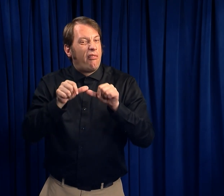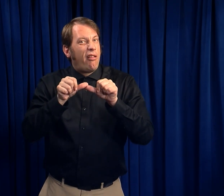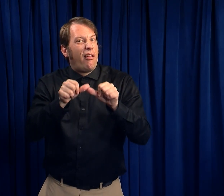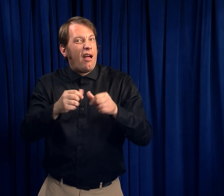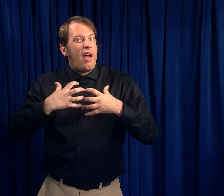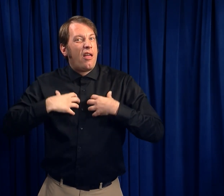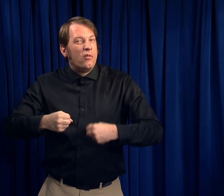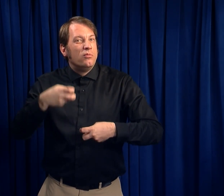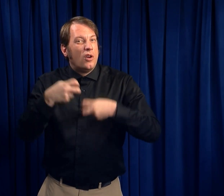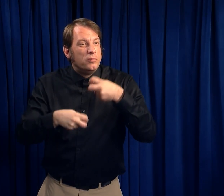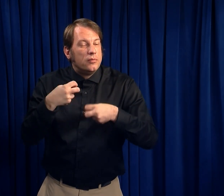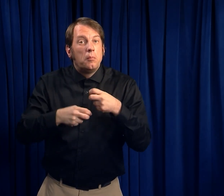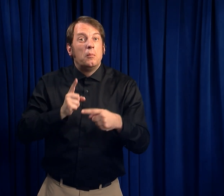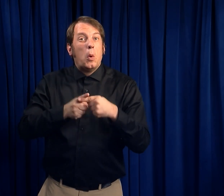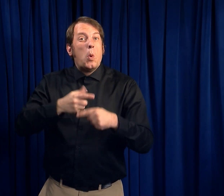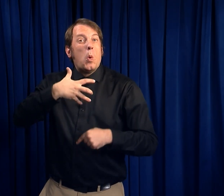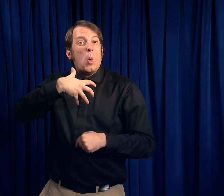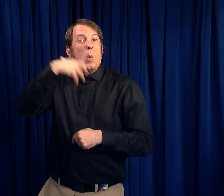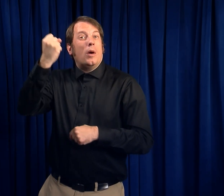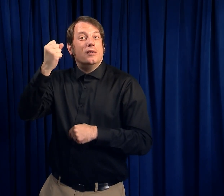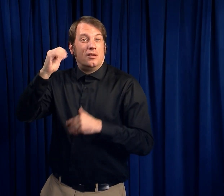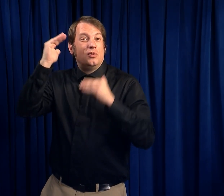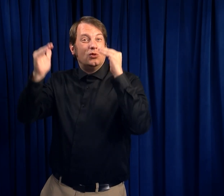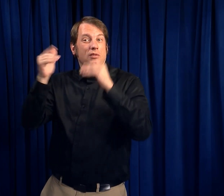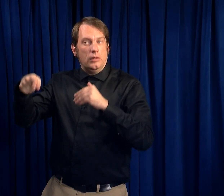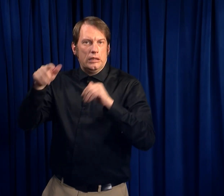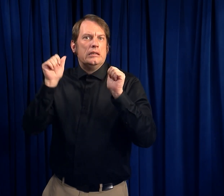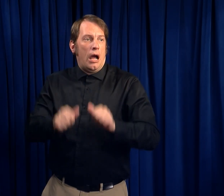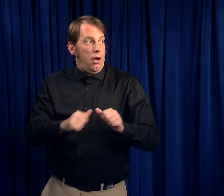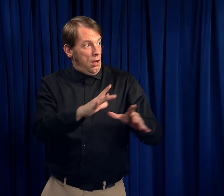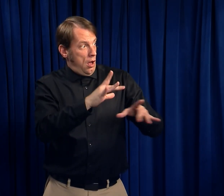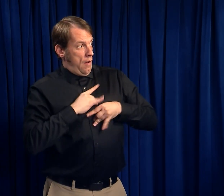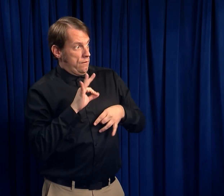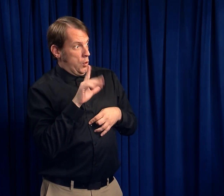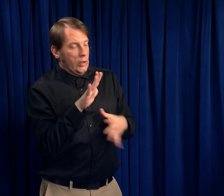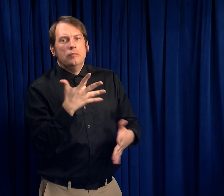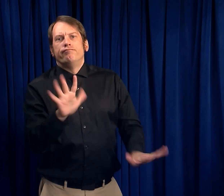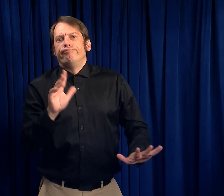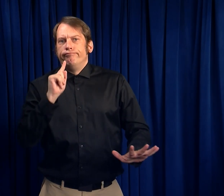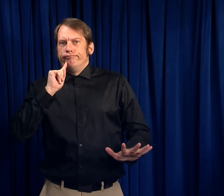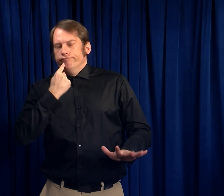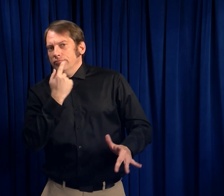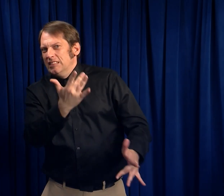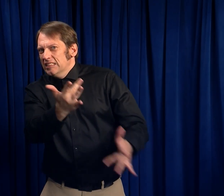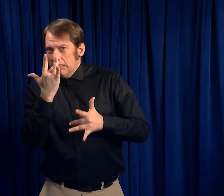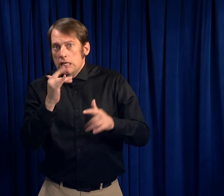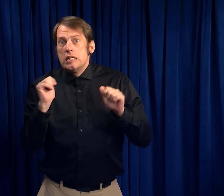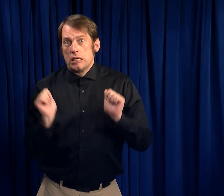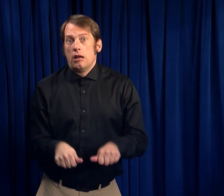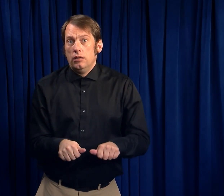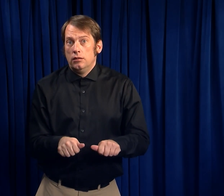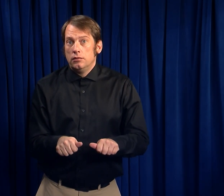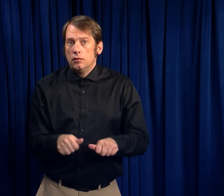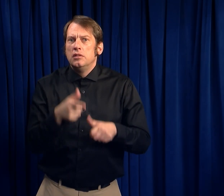can have more serious cases of the flu.